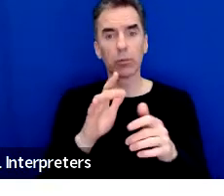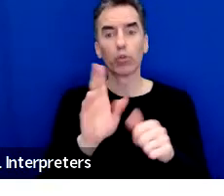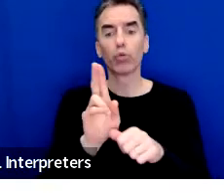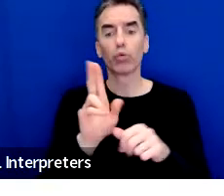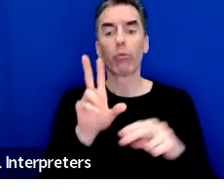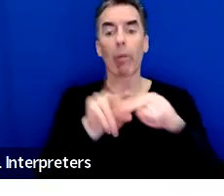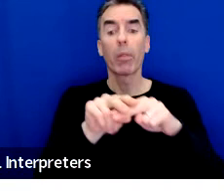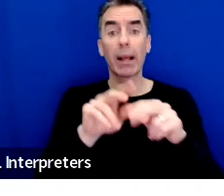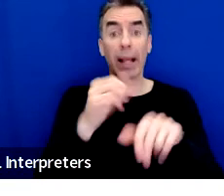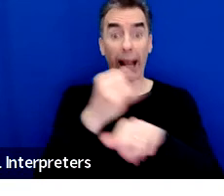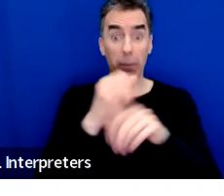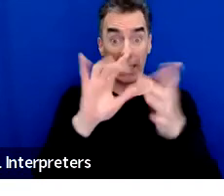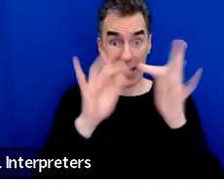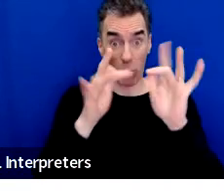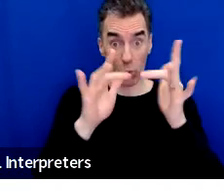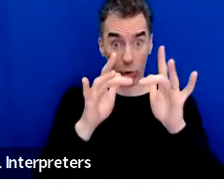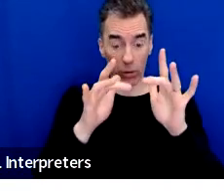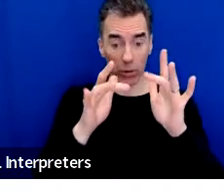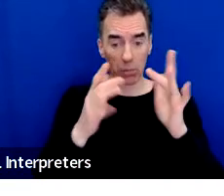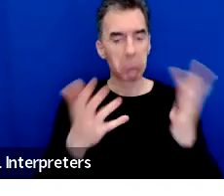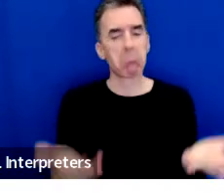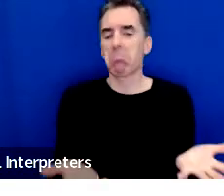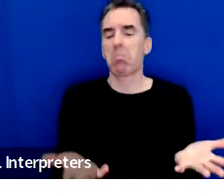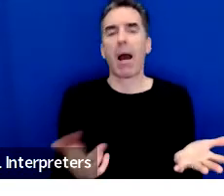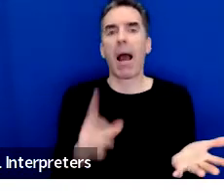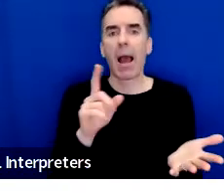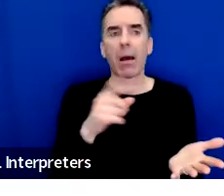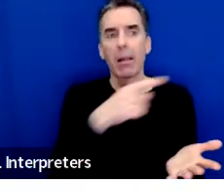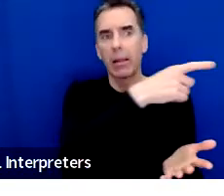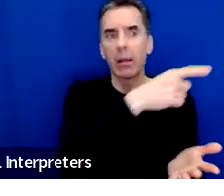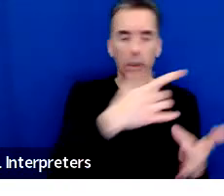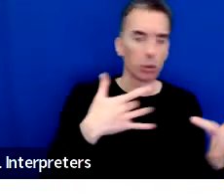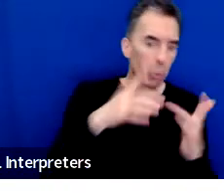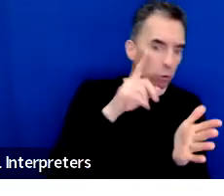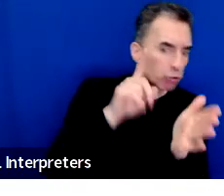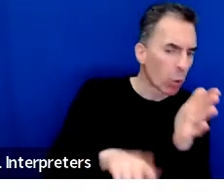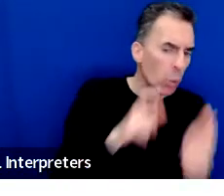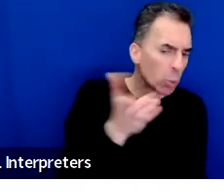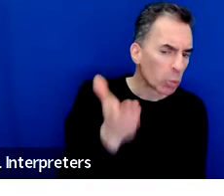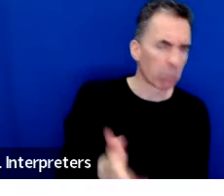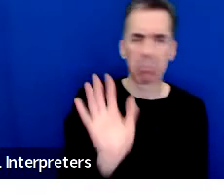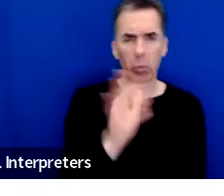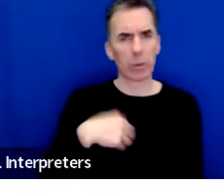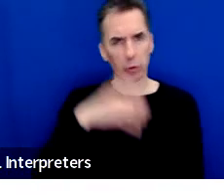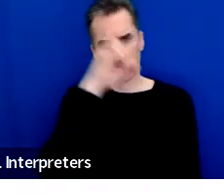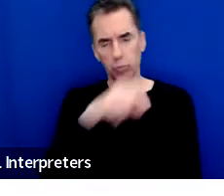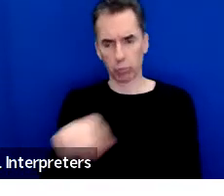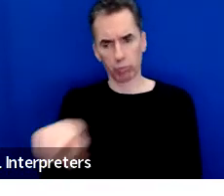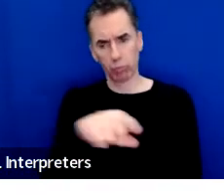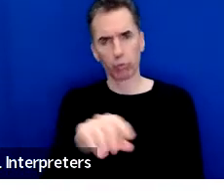there's there shouldn't be any need to authenticate because we're assuming you are a student, an instructor or a staff member